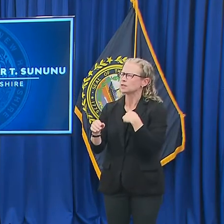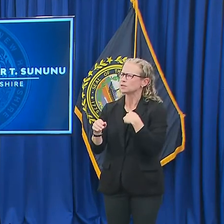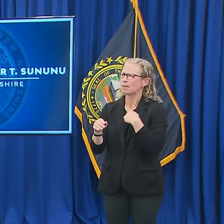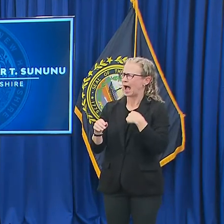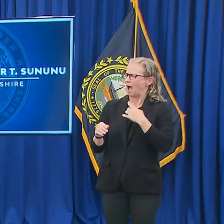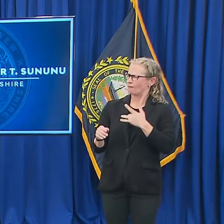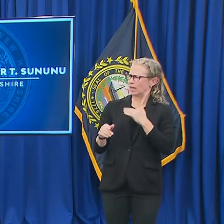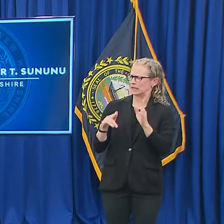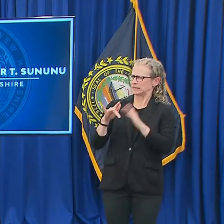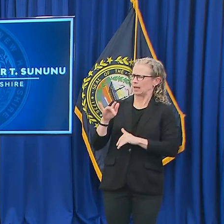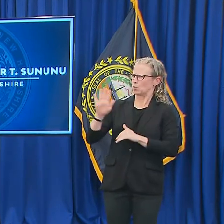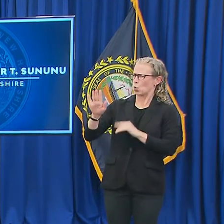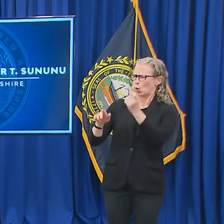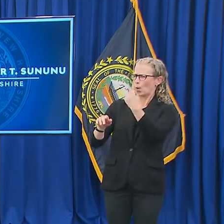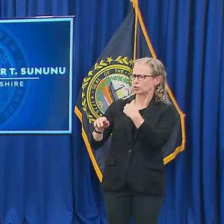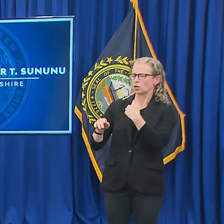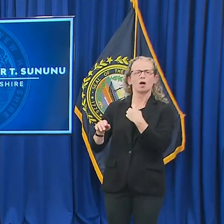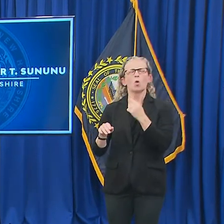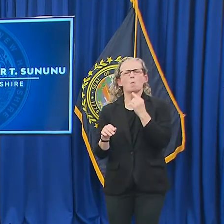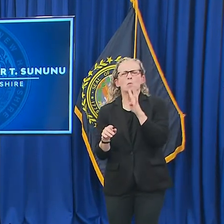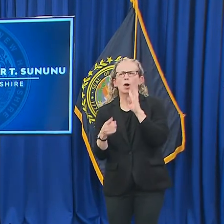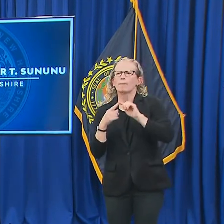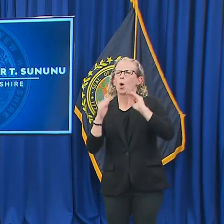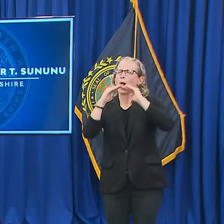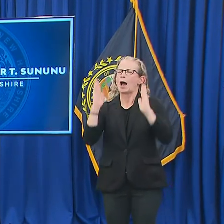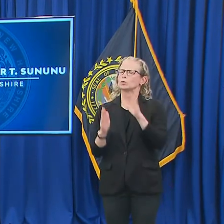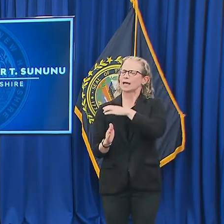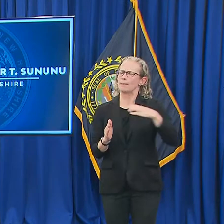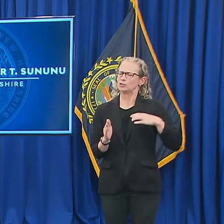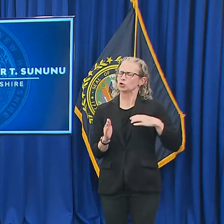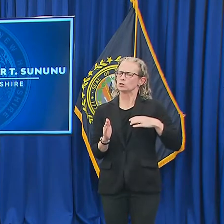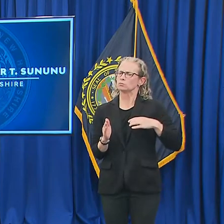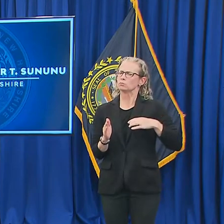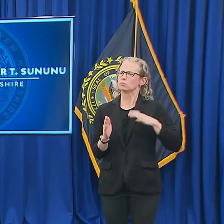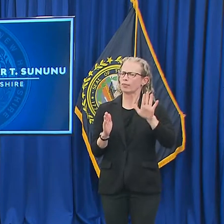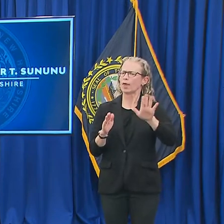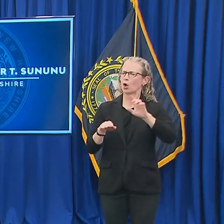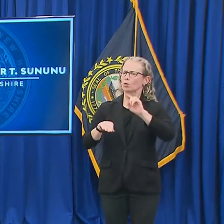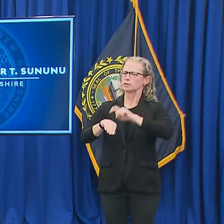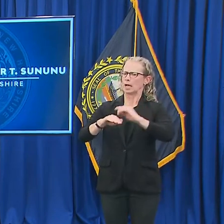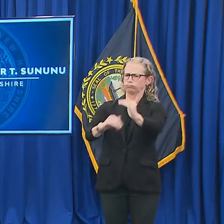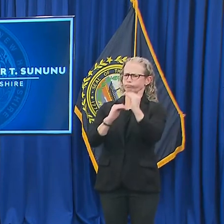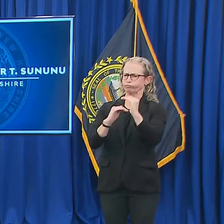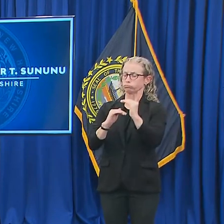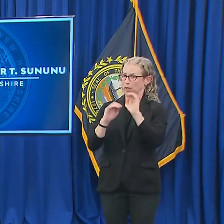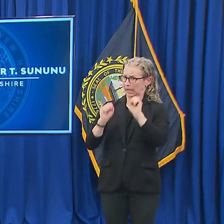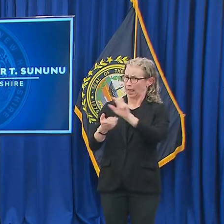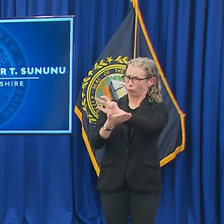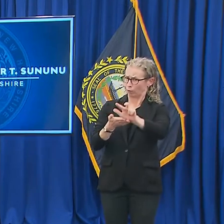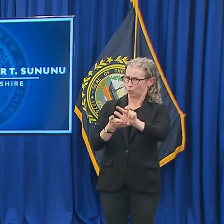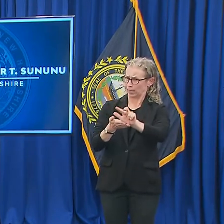three weeks three or four weeks to go after is, OK, what can we put on the table legislatively Because the legislation has to get in soon.